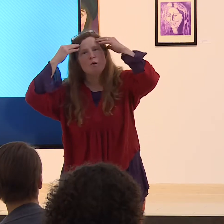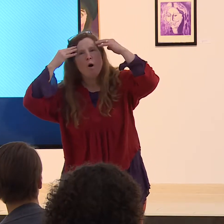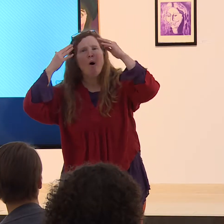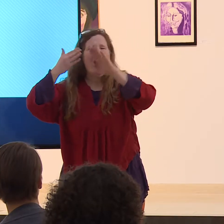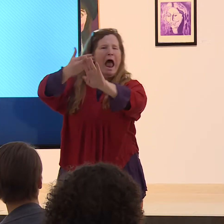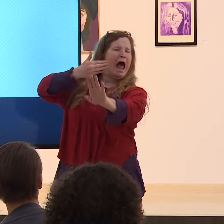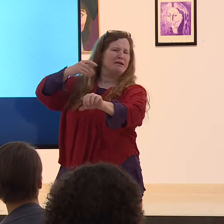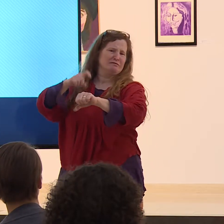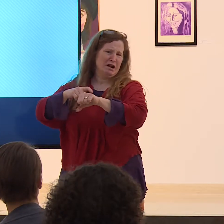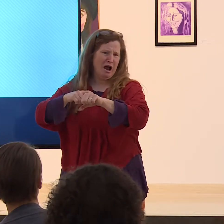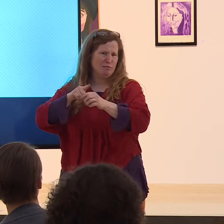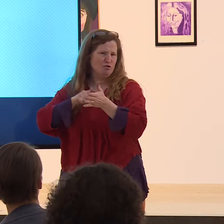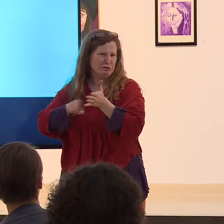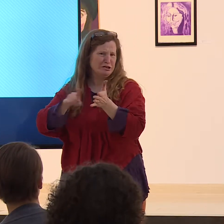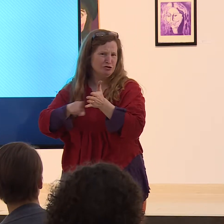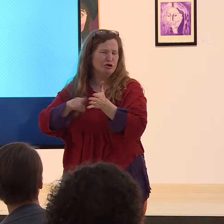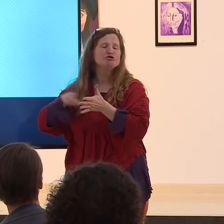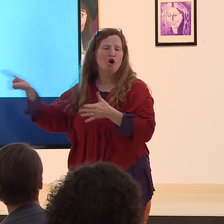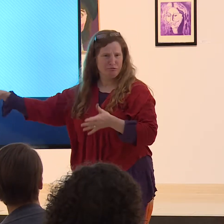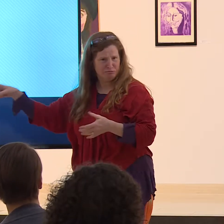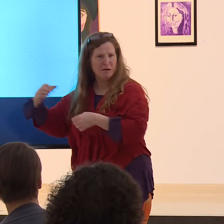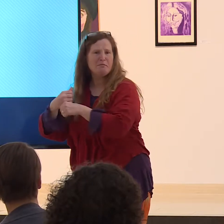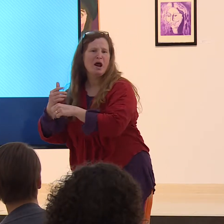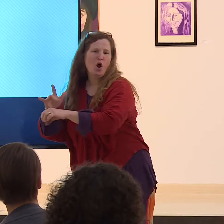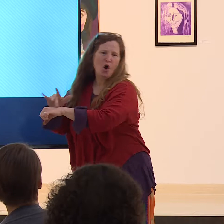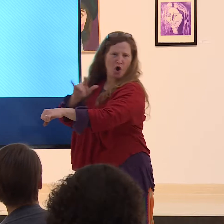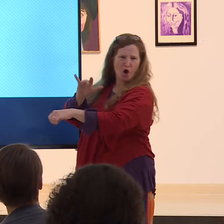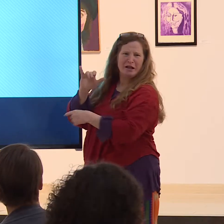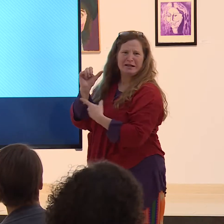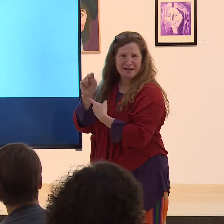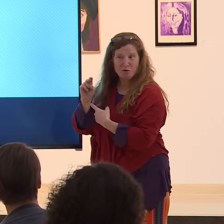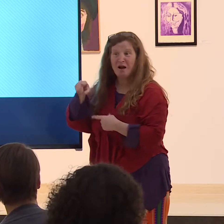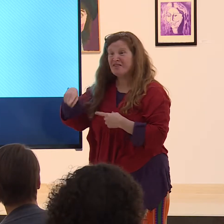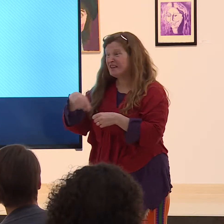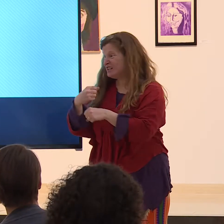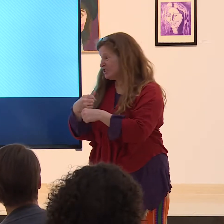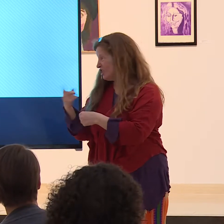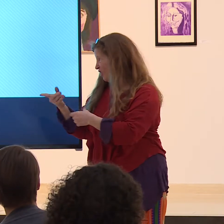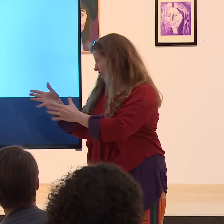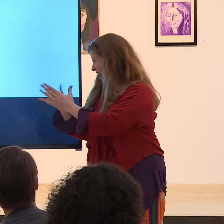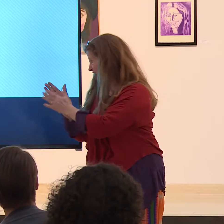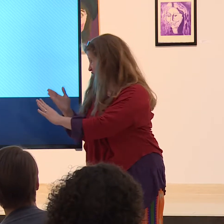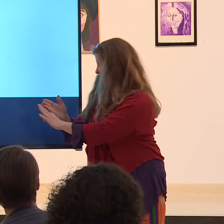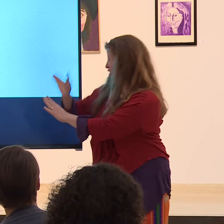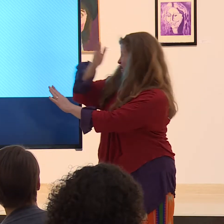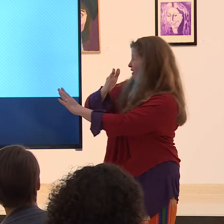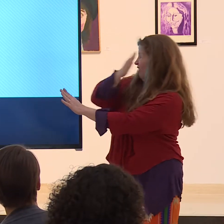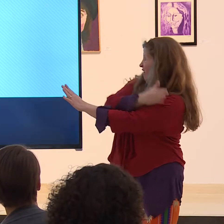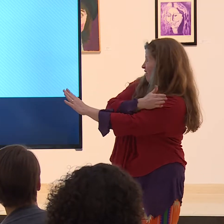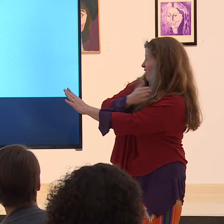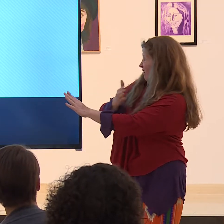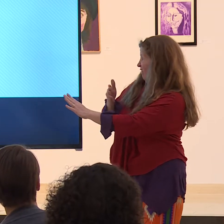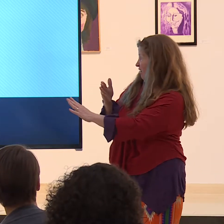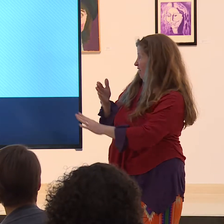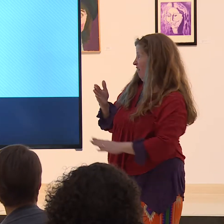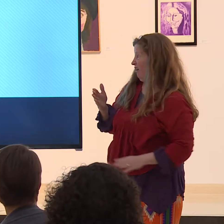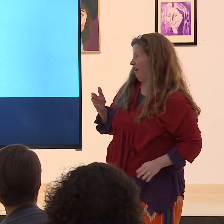She wanted to create the calendar ahead of time to get that out so the artists could think about and research this stuff.